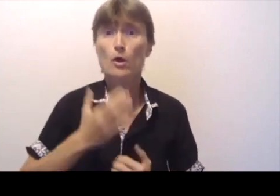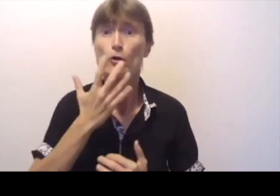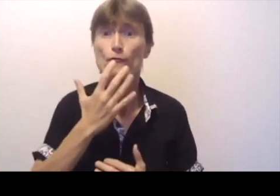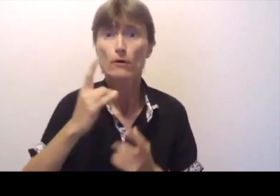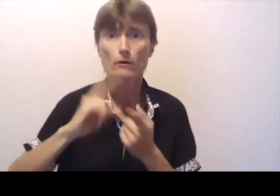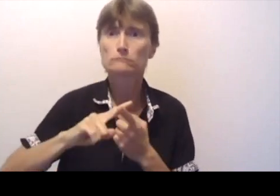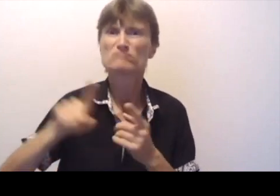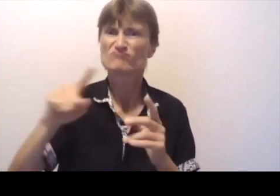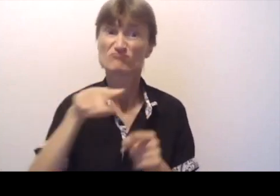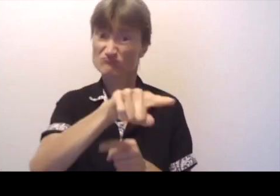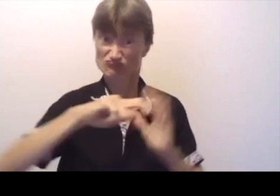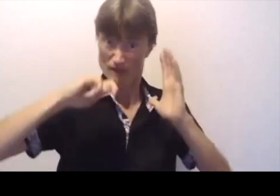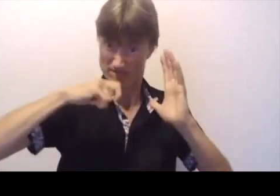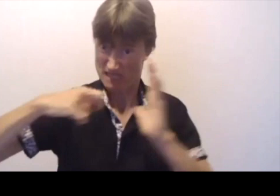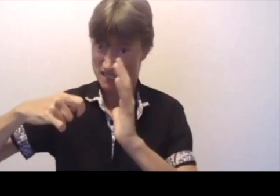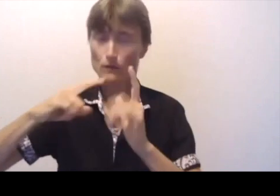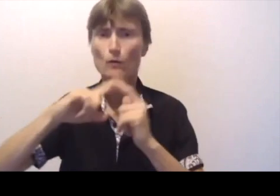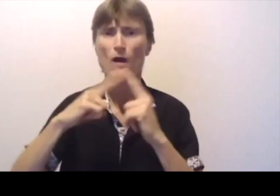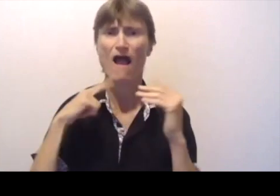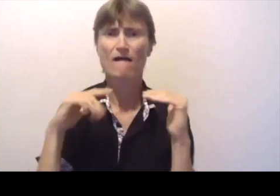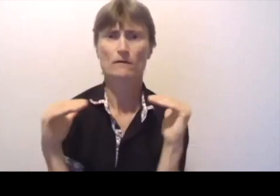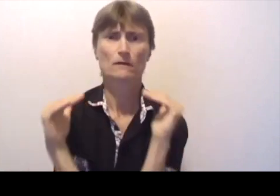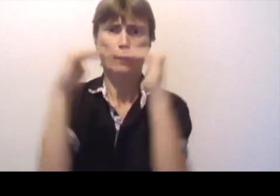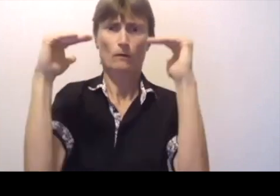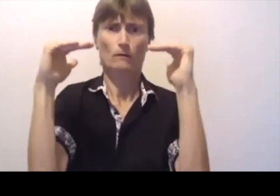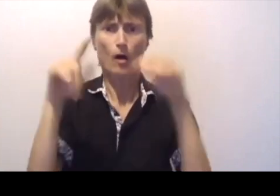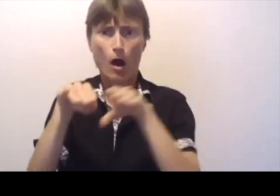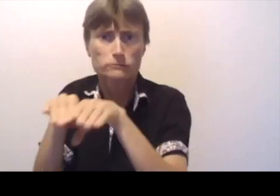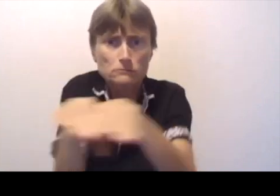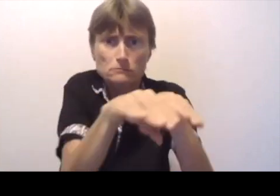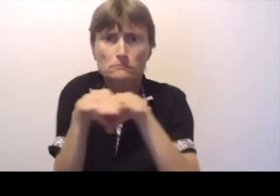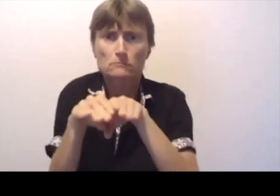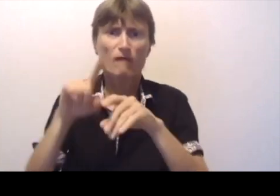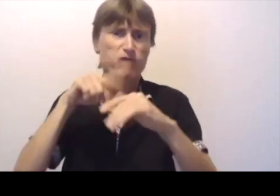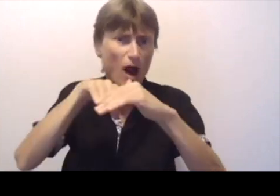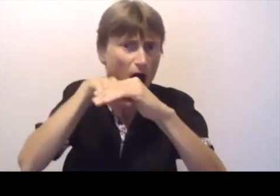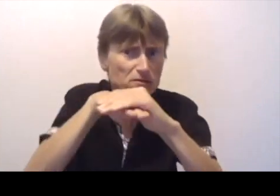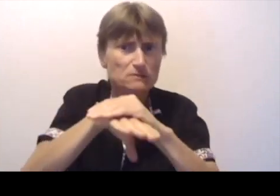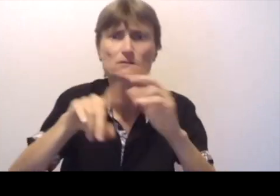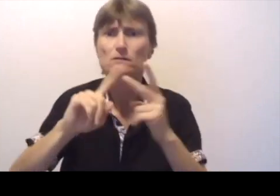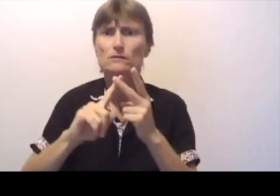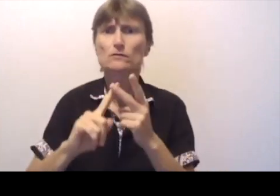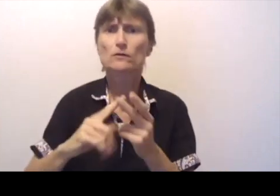equal access to the means of production and distribution and i was the co-founder on this event and and we